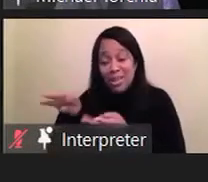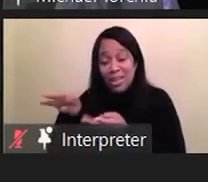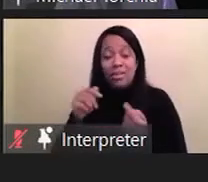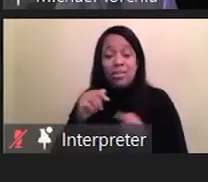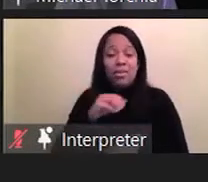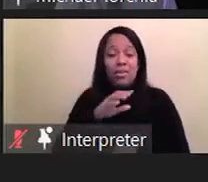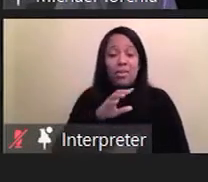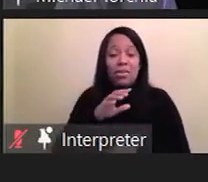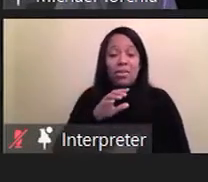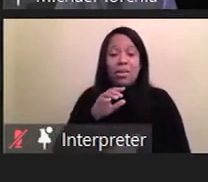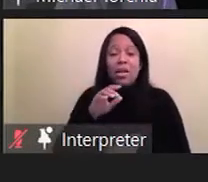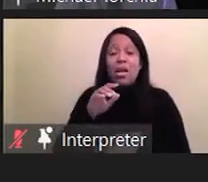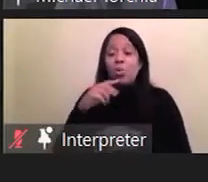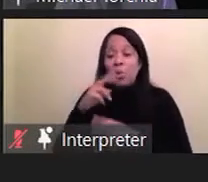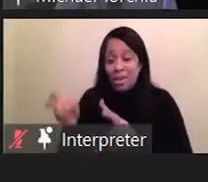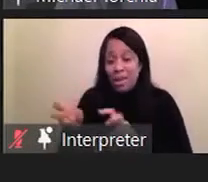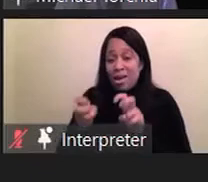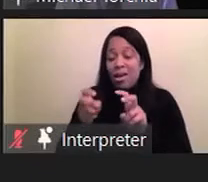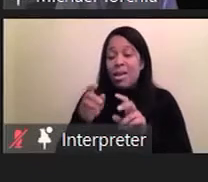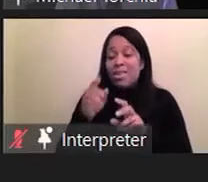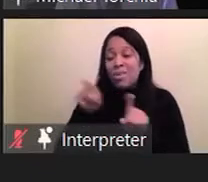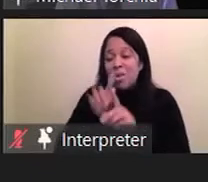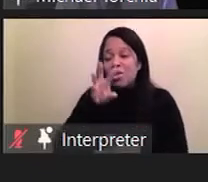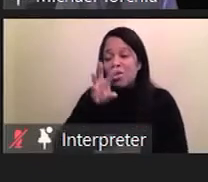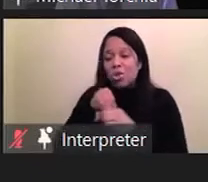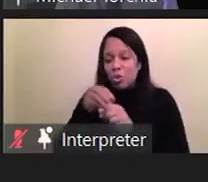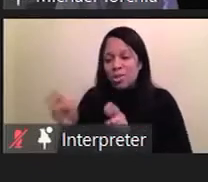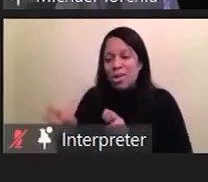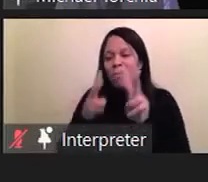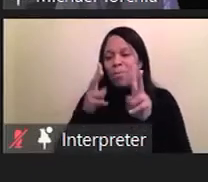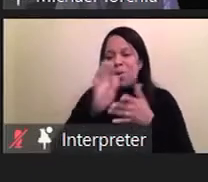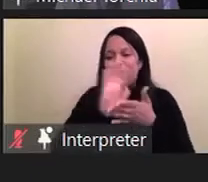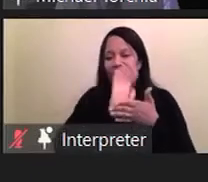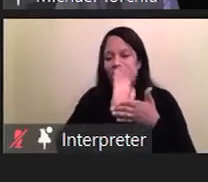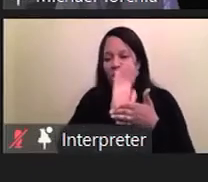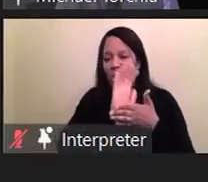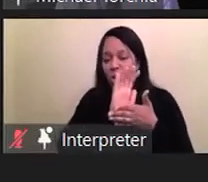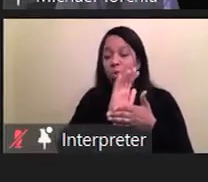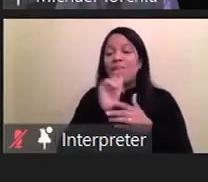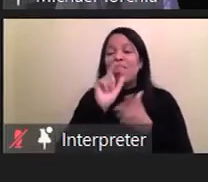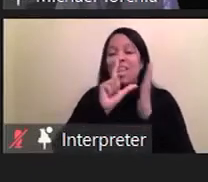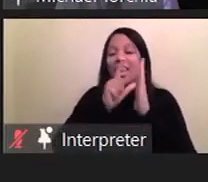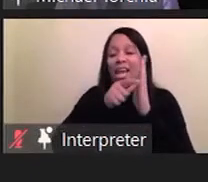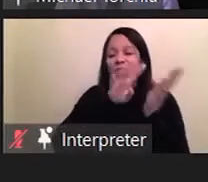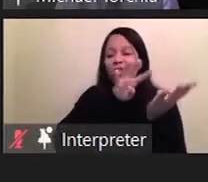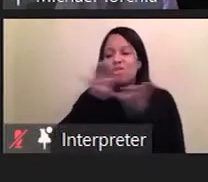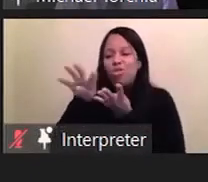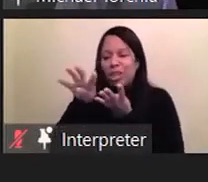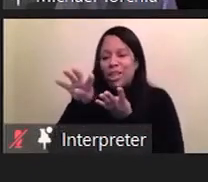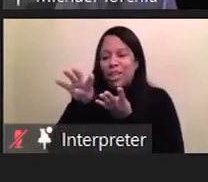uploaded videos that stream on sites like LinkedIn or Facebook, YouTube, et cetera.